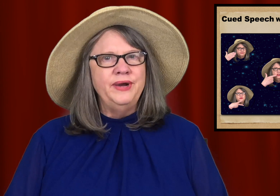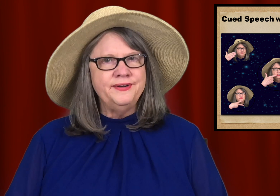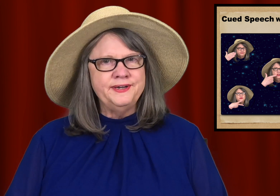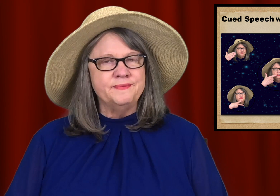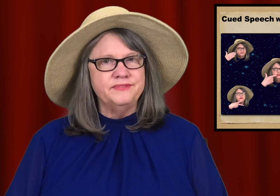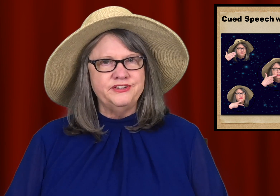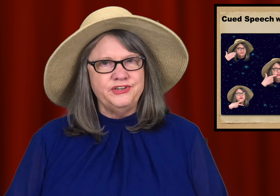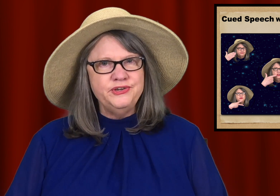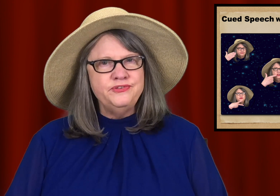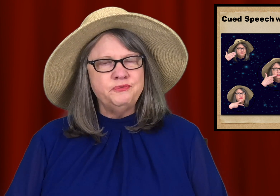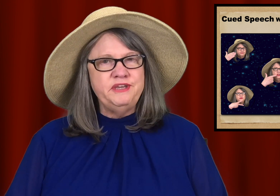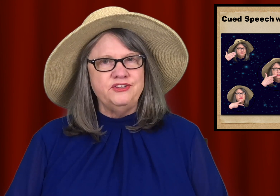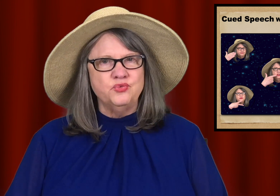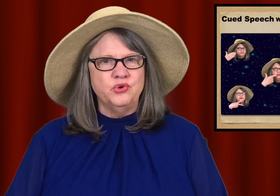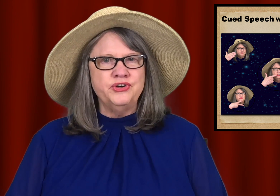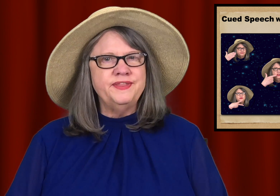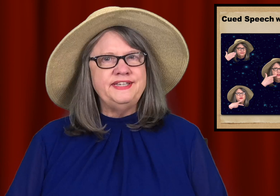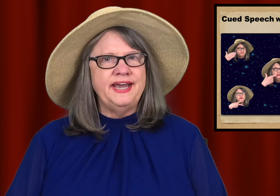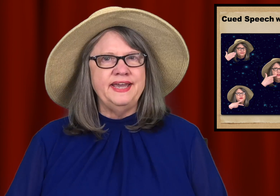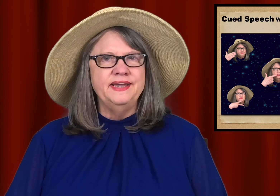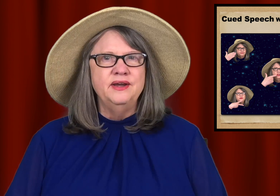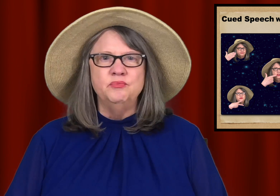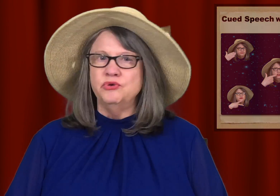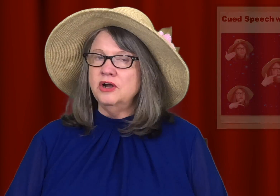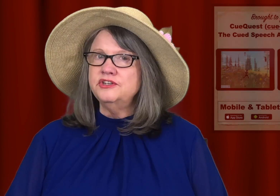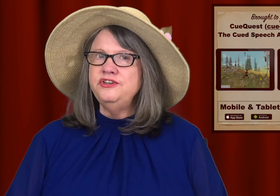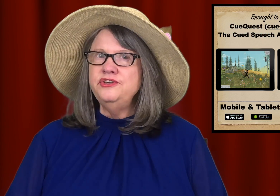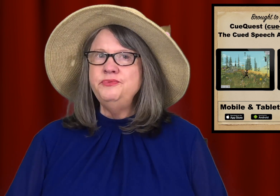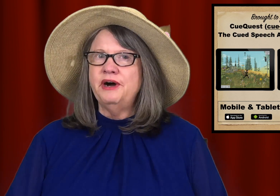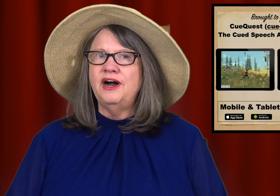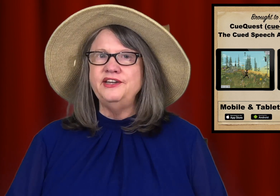Welcome to Cued Speech Word Of The Day, brought to you by